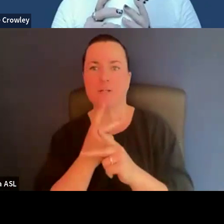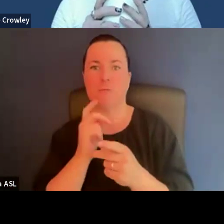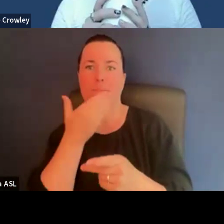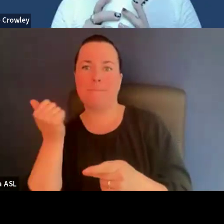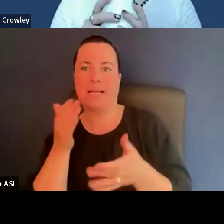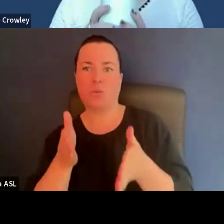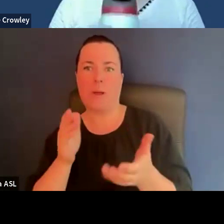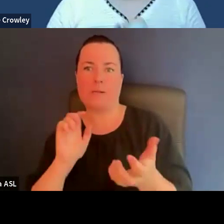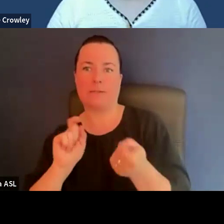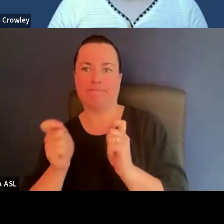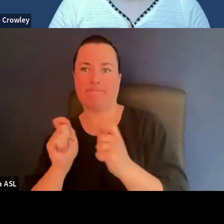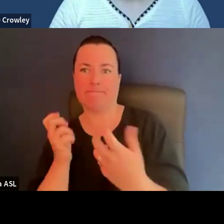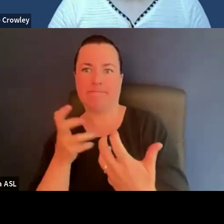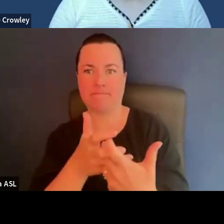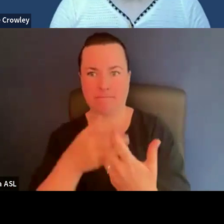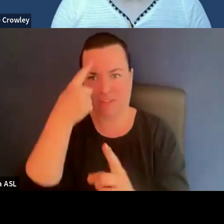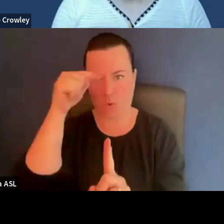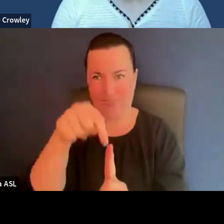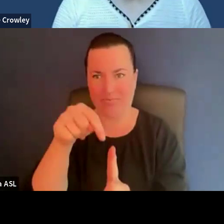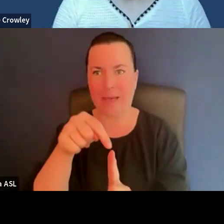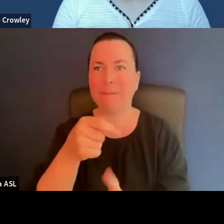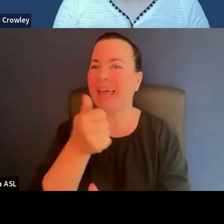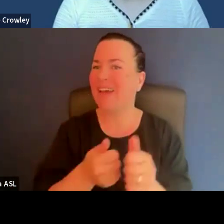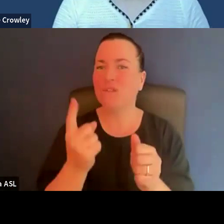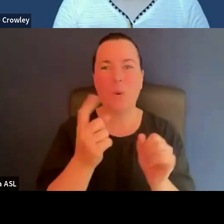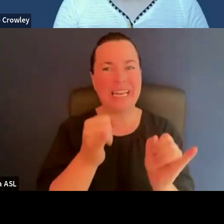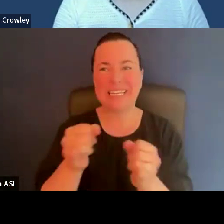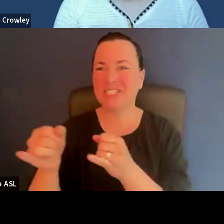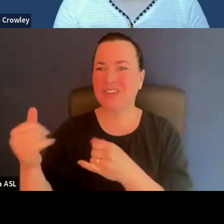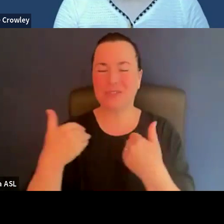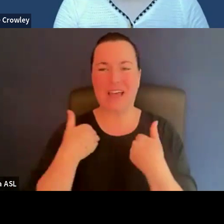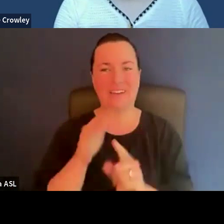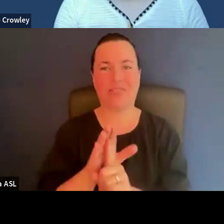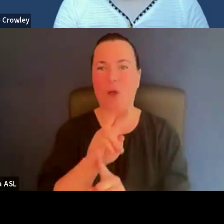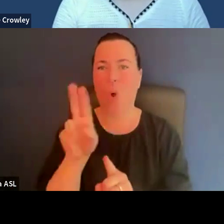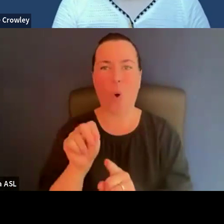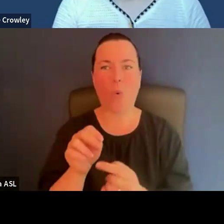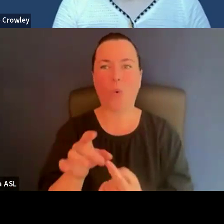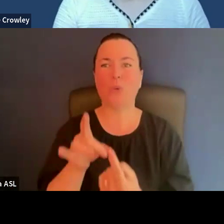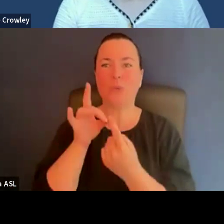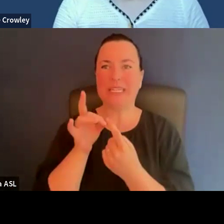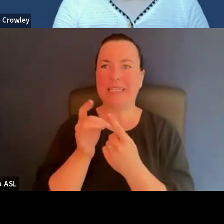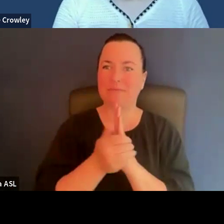Because everybody has their own unique talents and abilities. So once you know everything there is to know